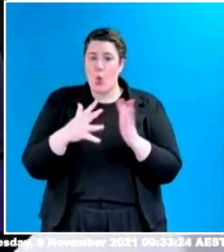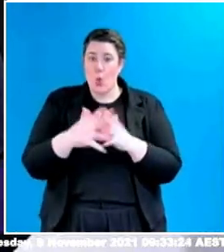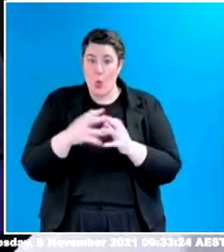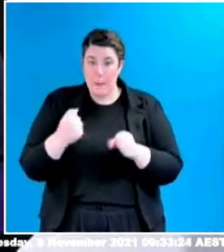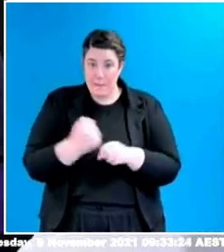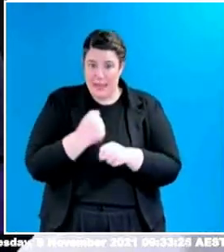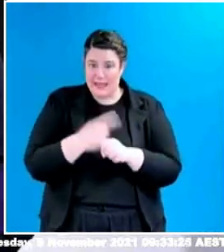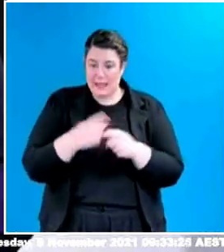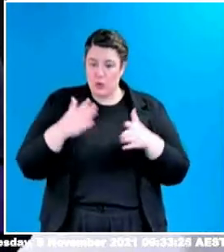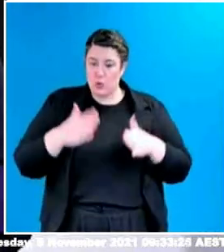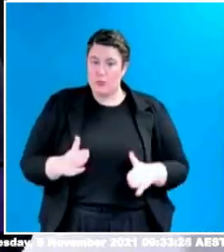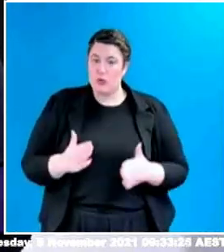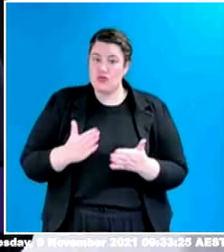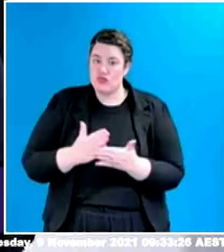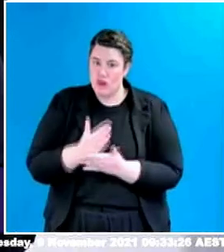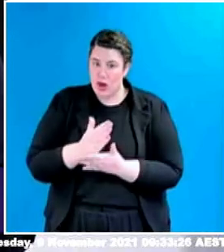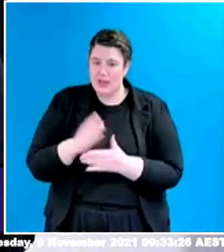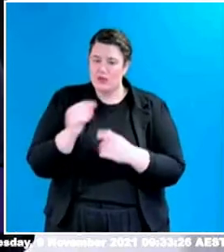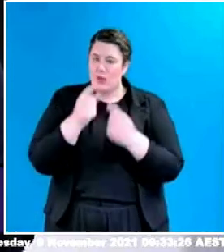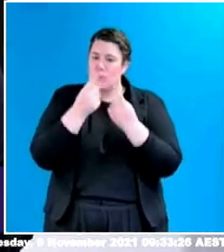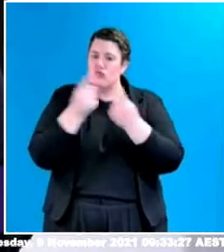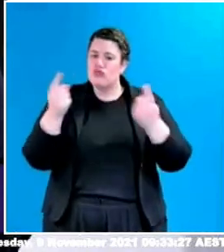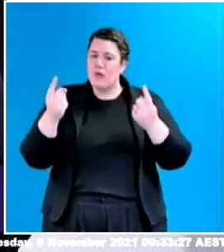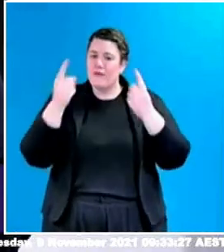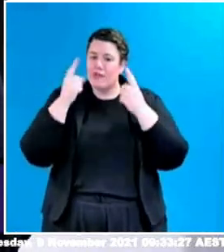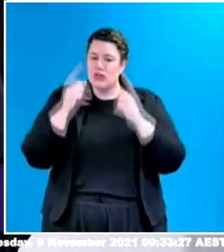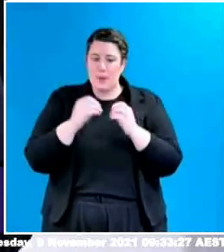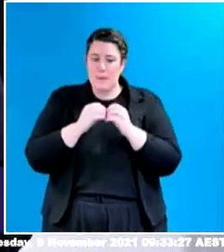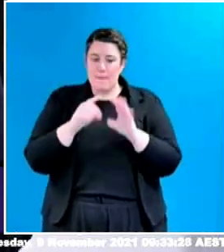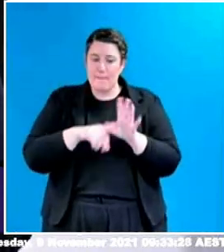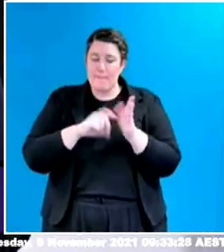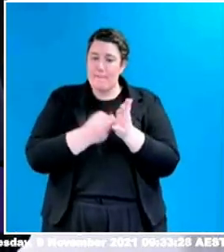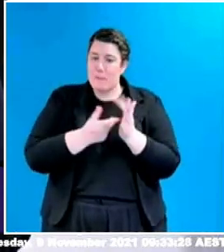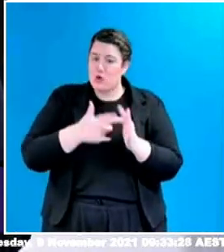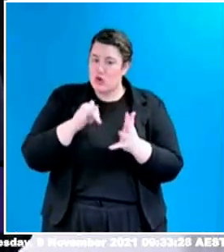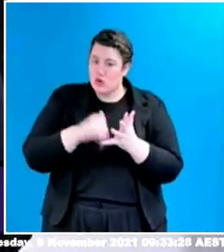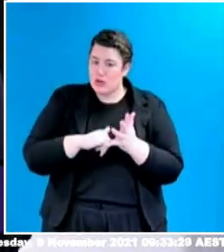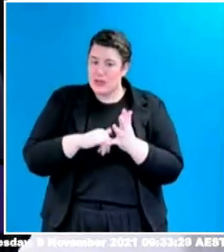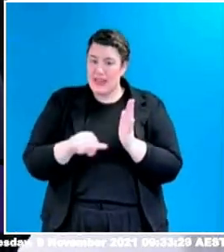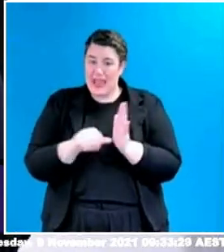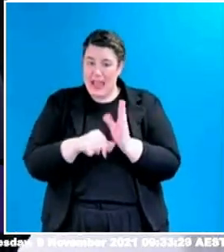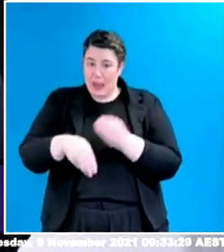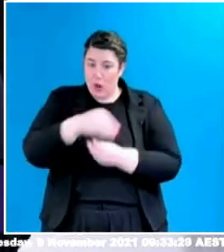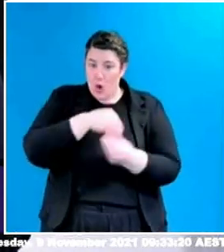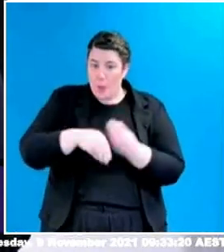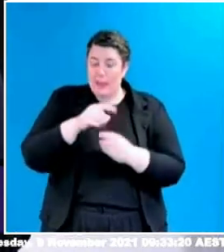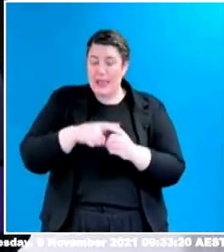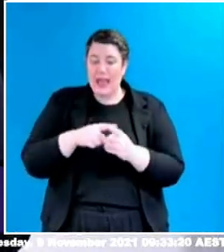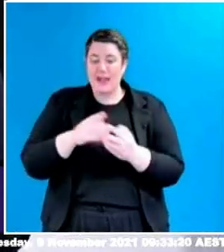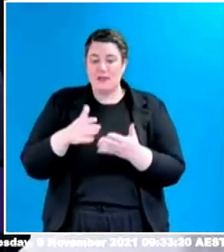that Professor Byrnes authored. It is the ‘Economic and Social Rights in the Australian Parliamentary